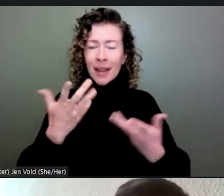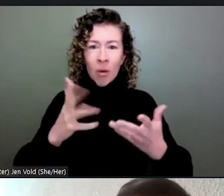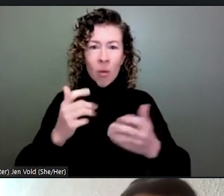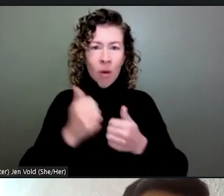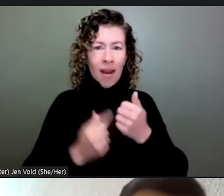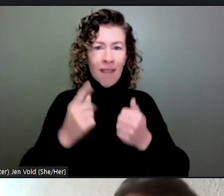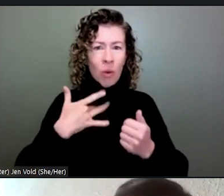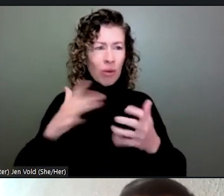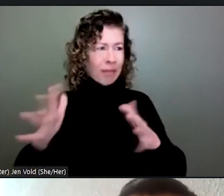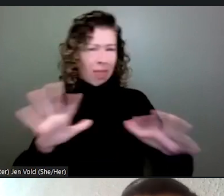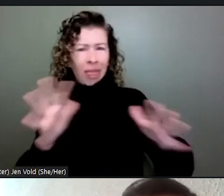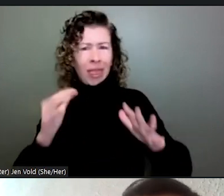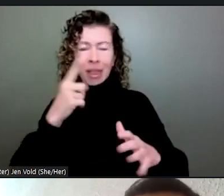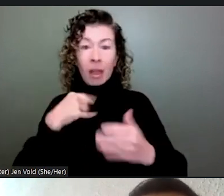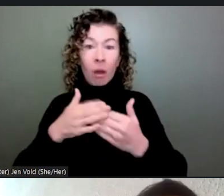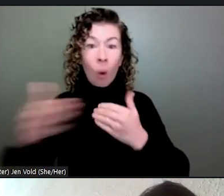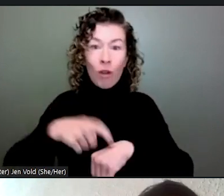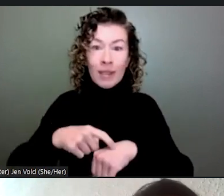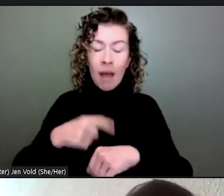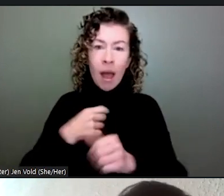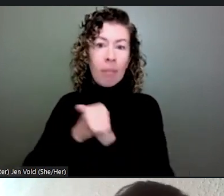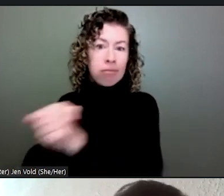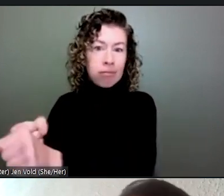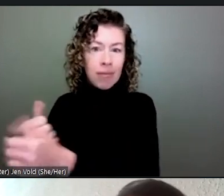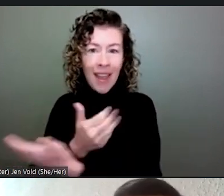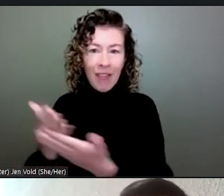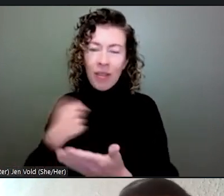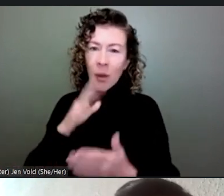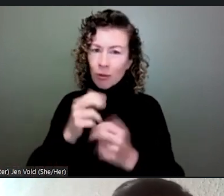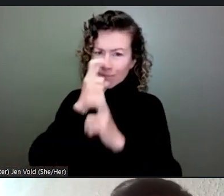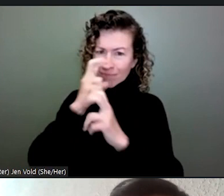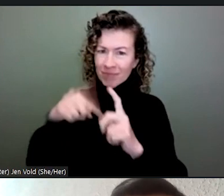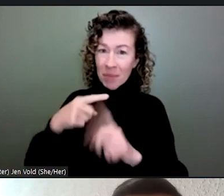so I'll try to be strict with myself on time. So I'm just going to get straight--straight into this.